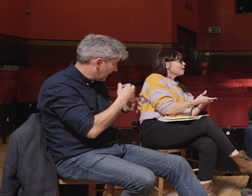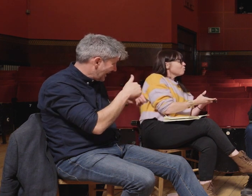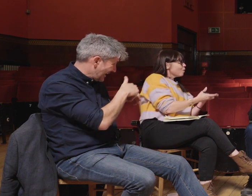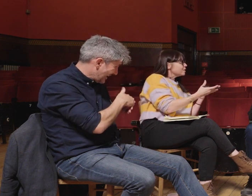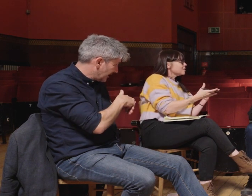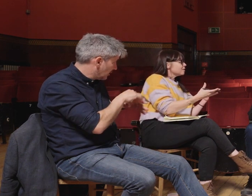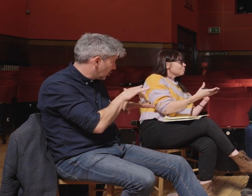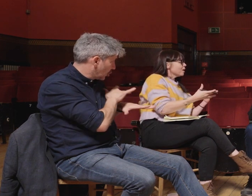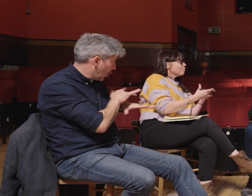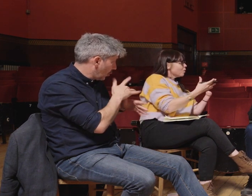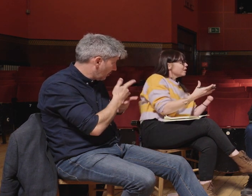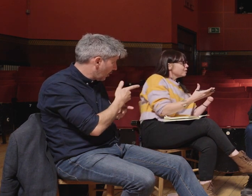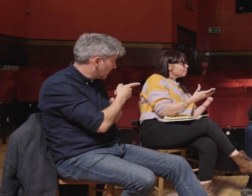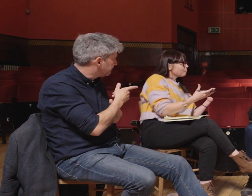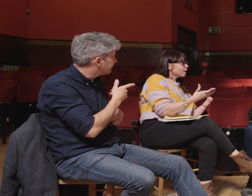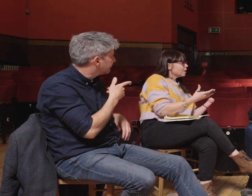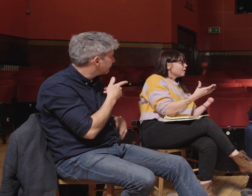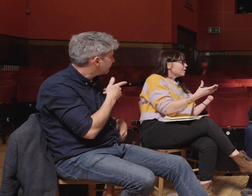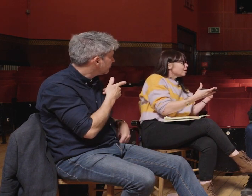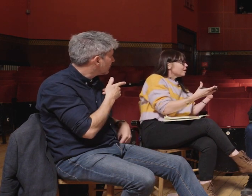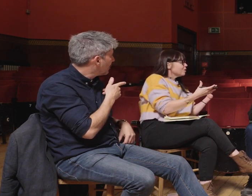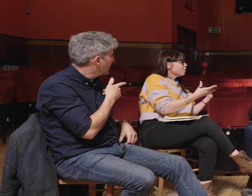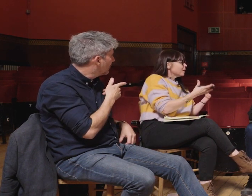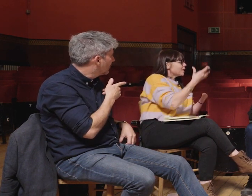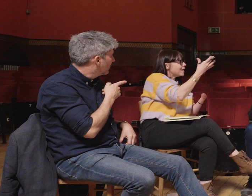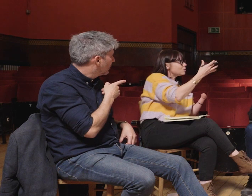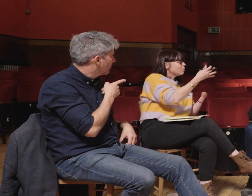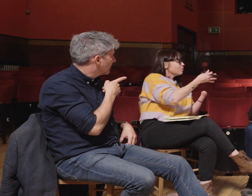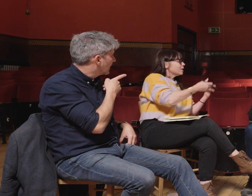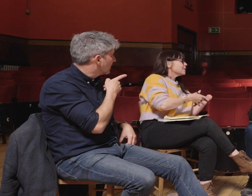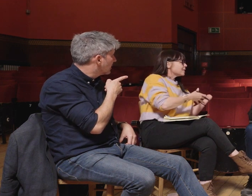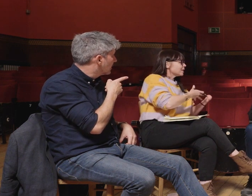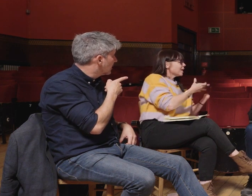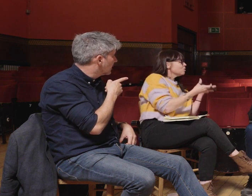When you are being led or when you are leading...